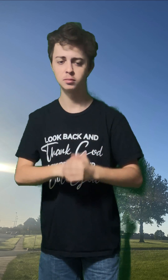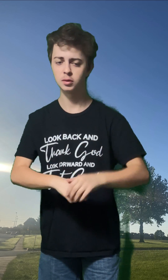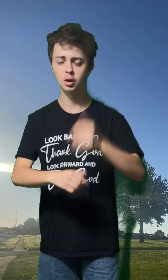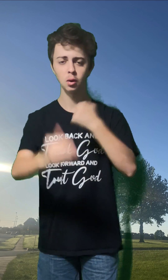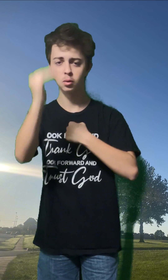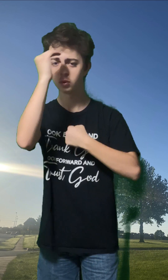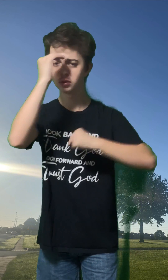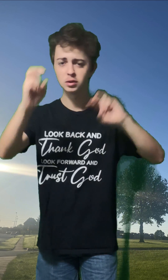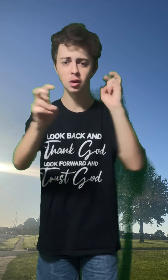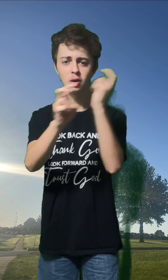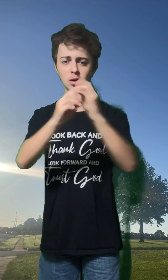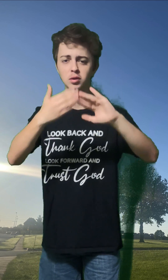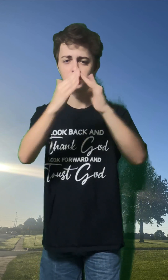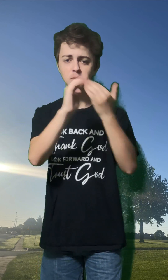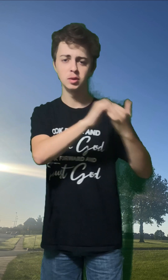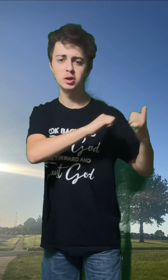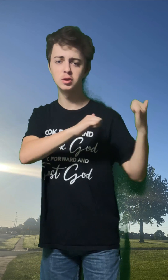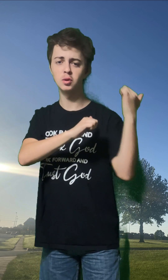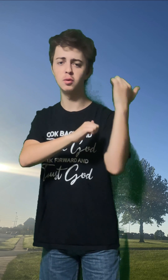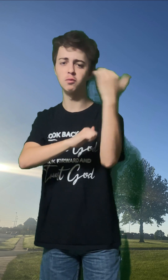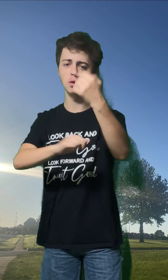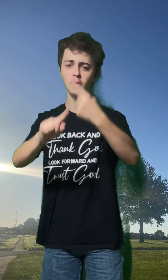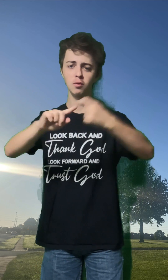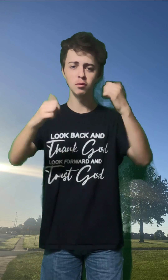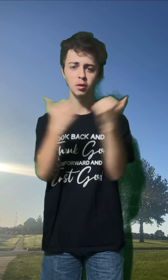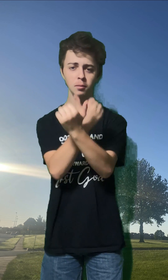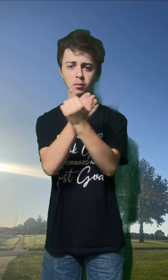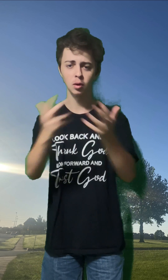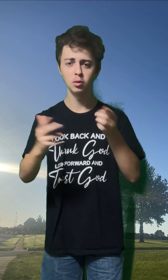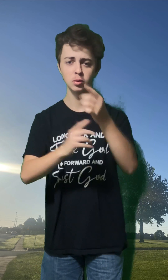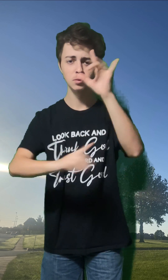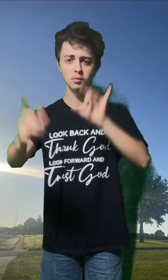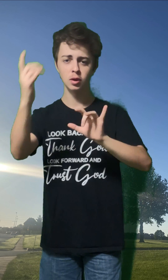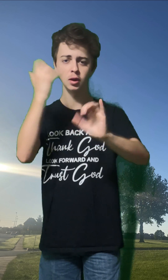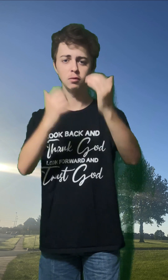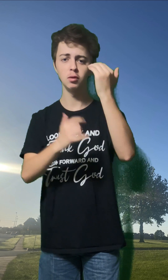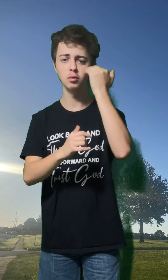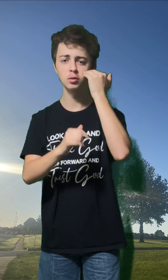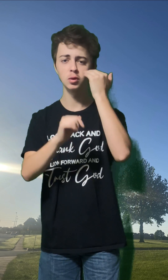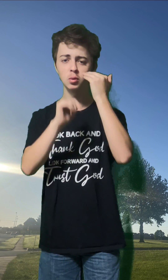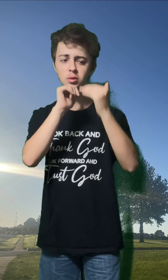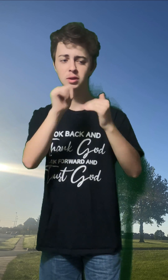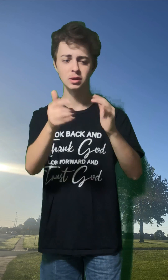I know it's hard to be so far From all you've ever known